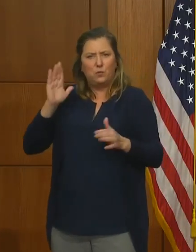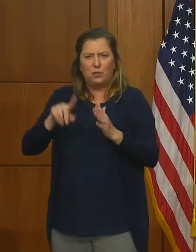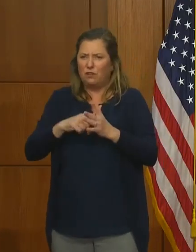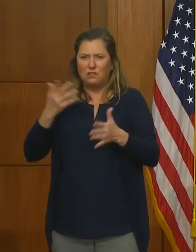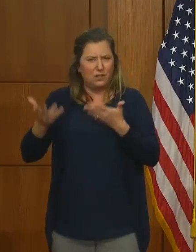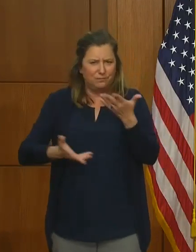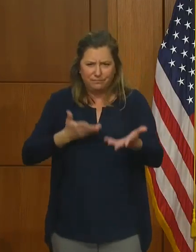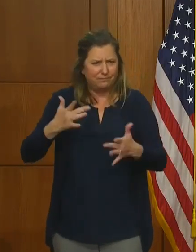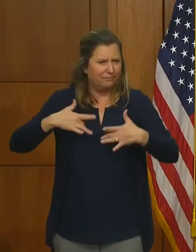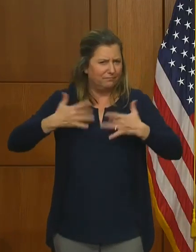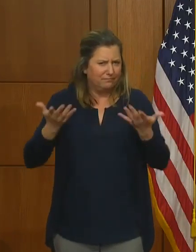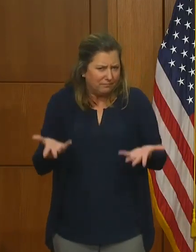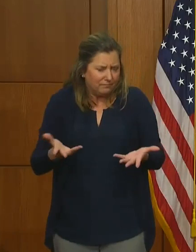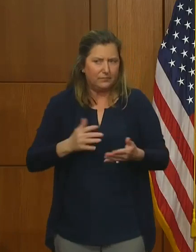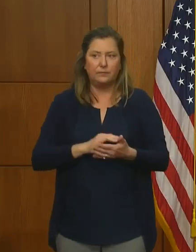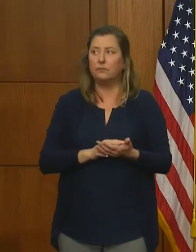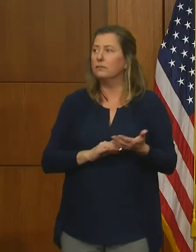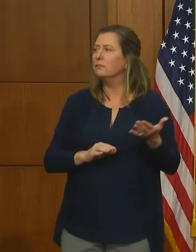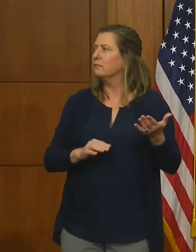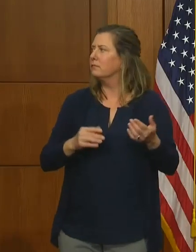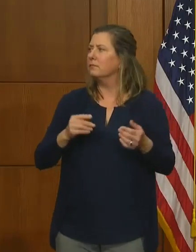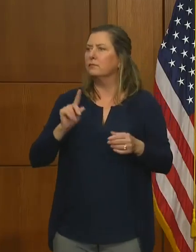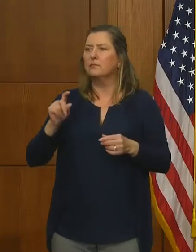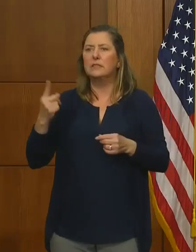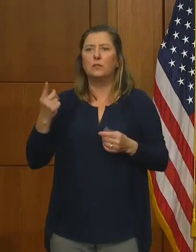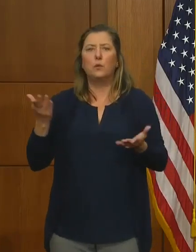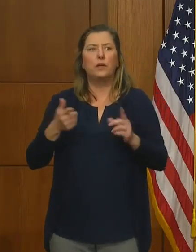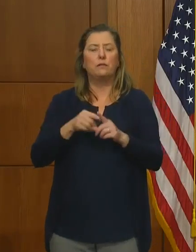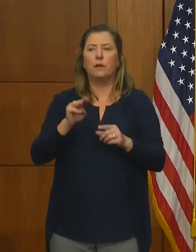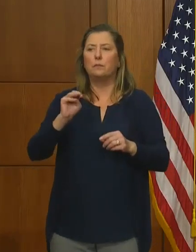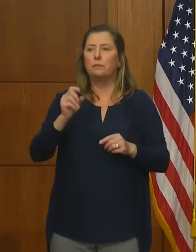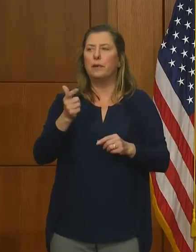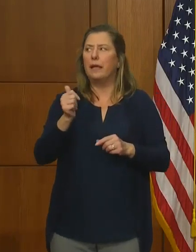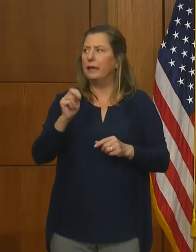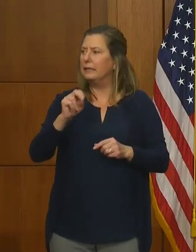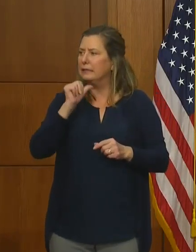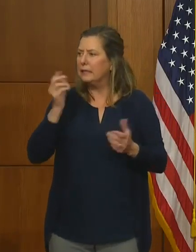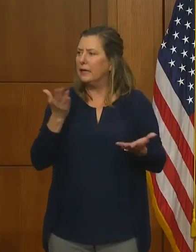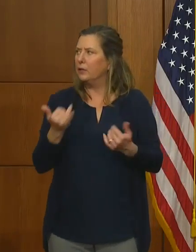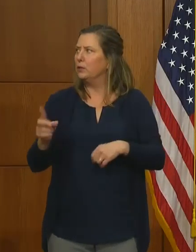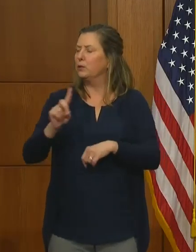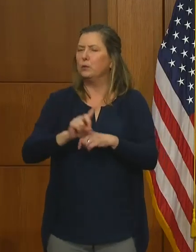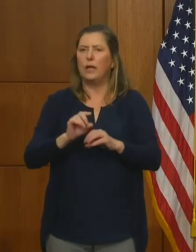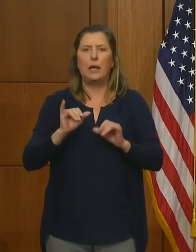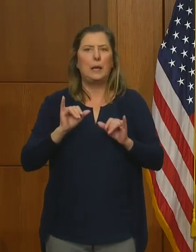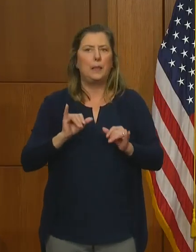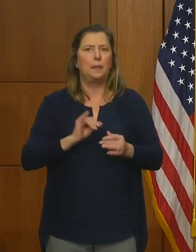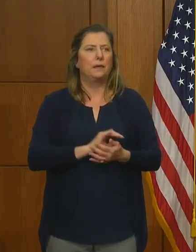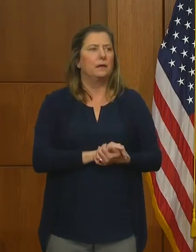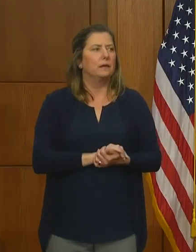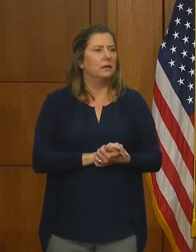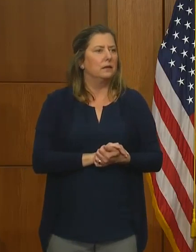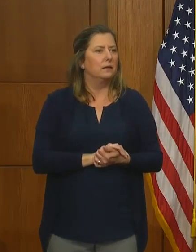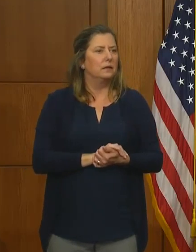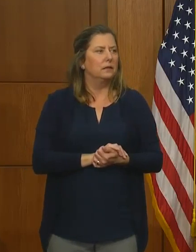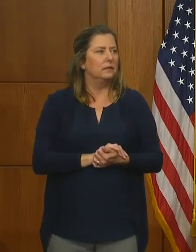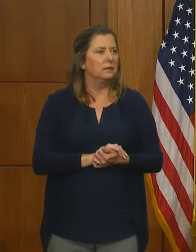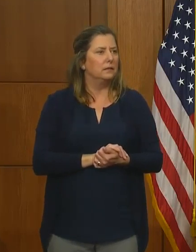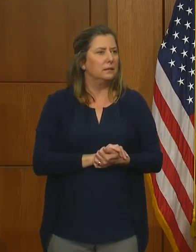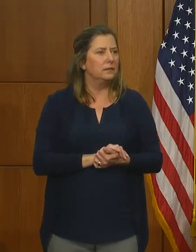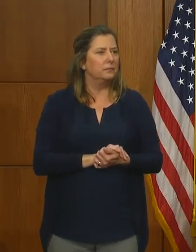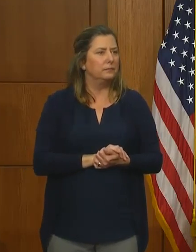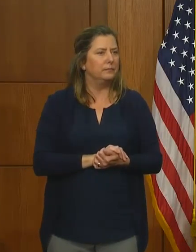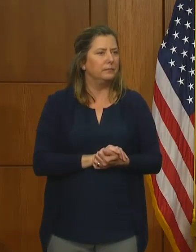ABOUT EIGHTY ON THE. BY FROM.